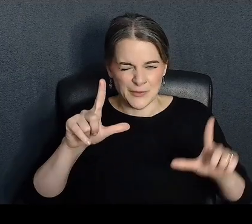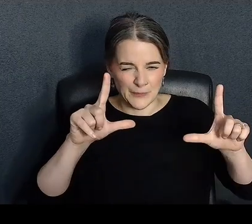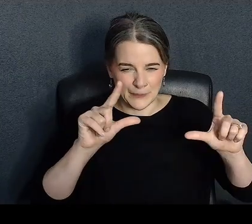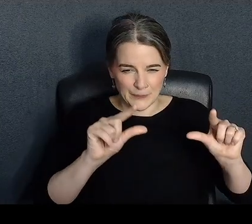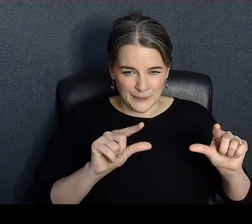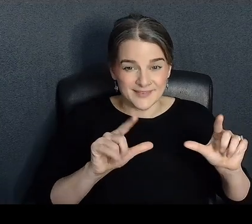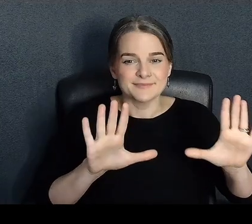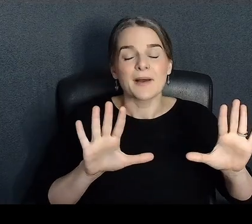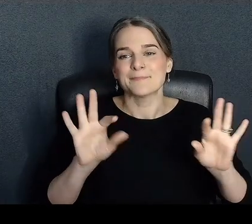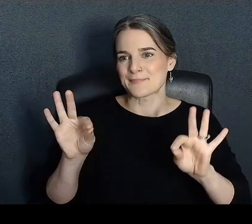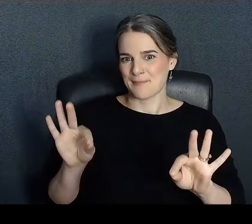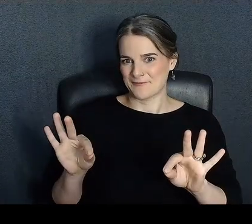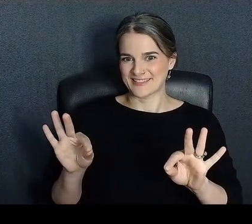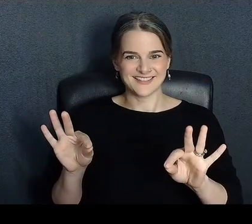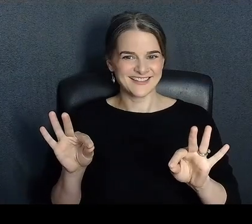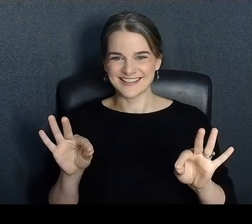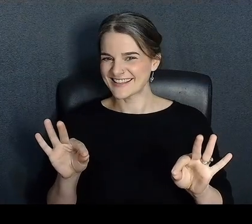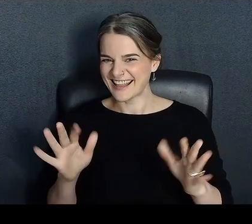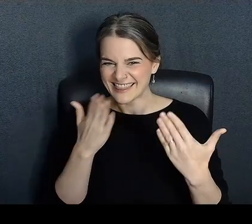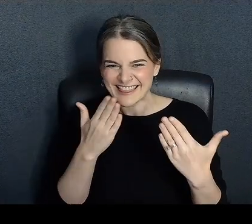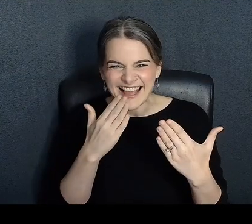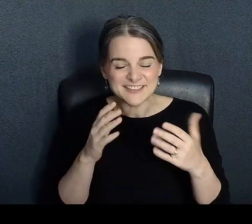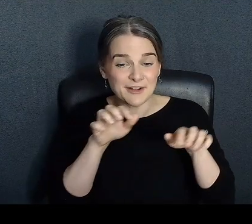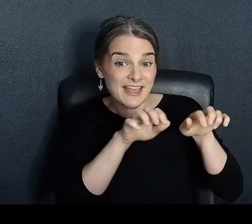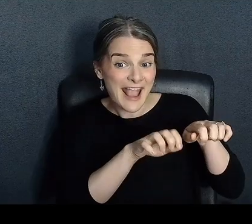And I'm thankful for the captioner today.